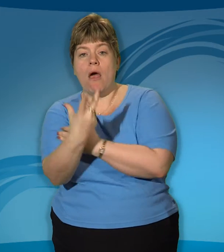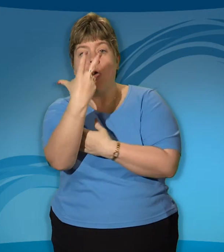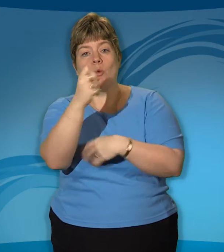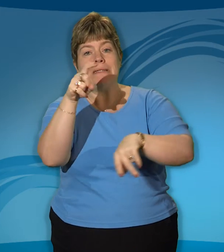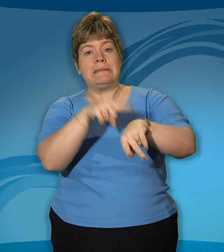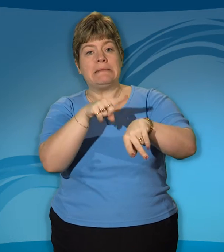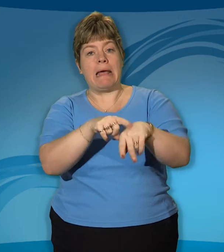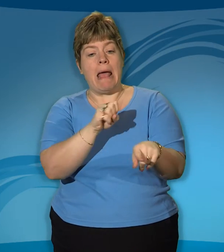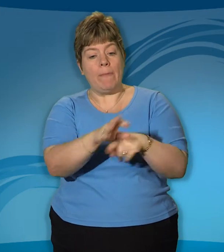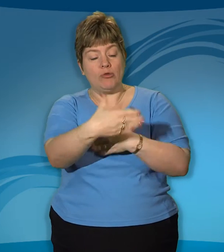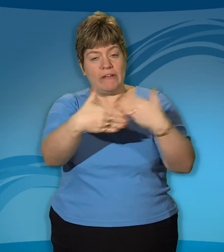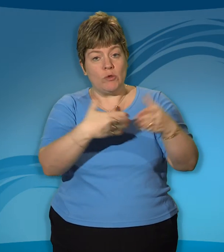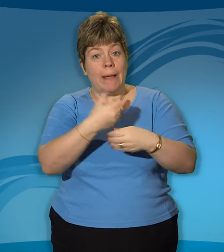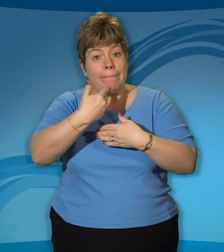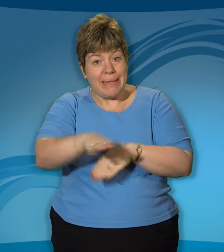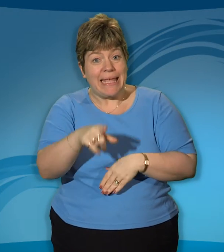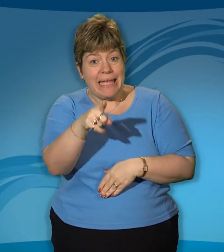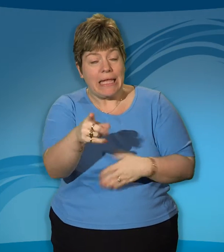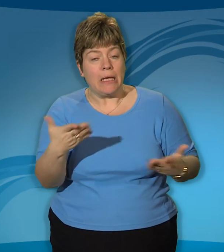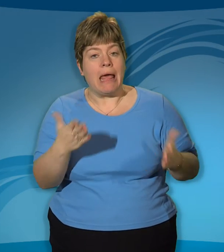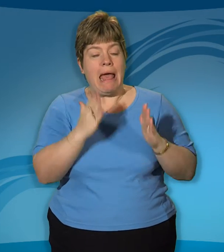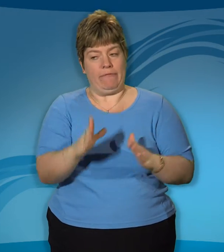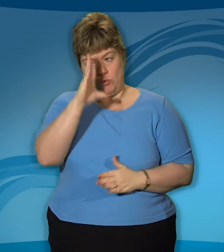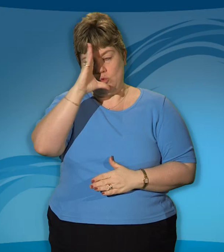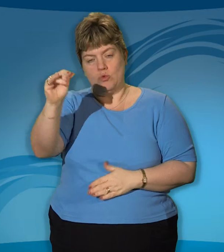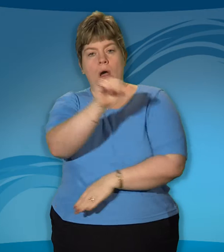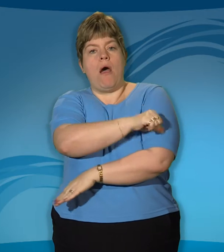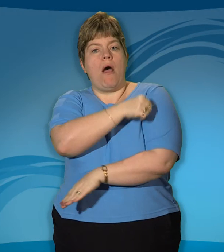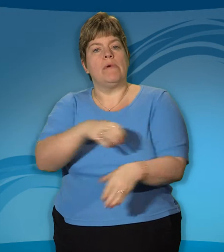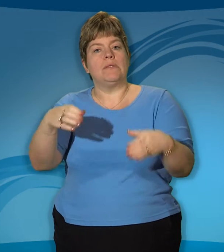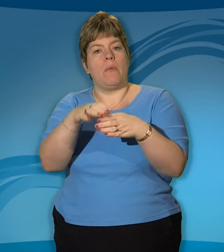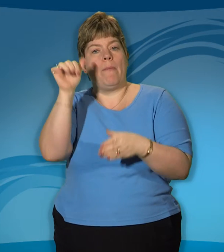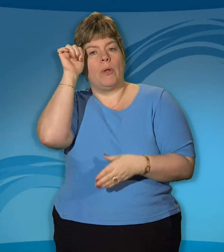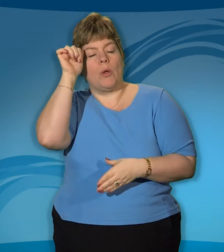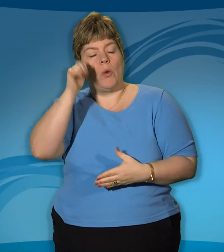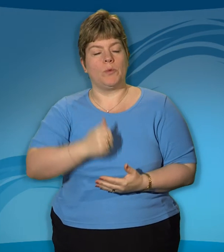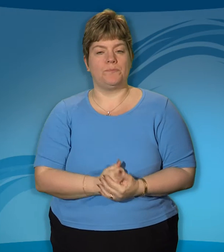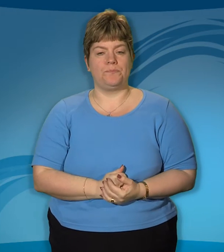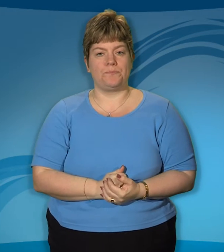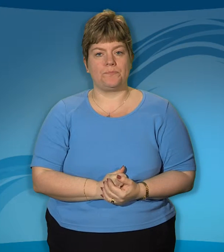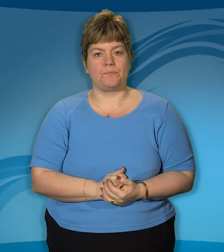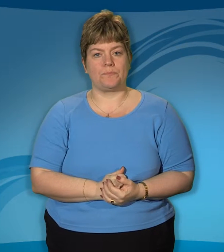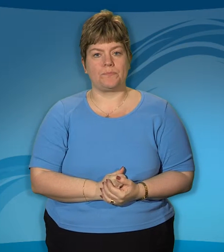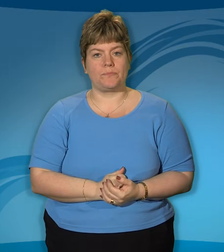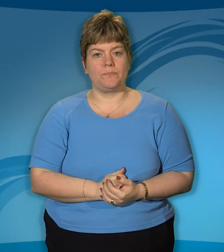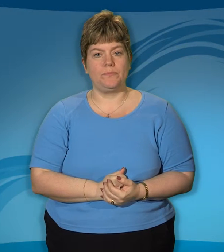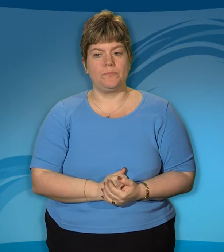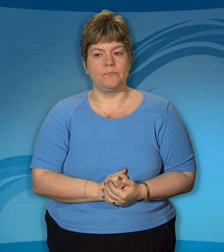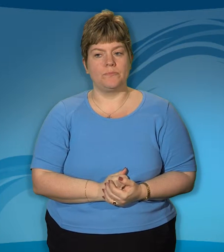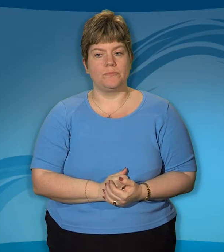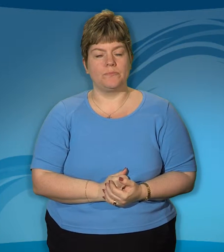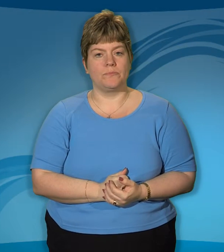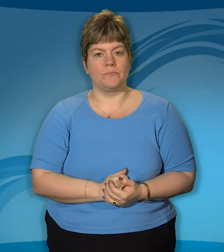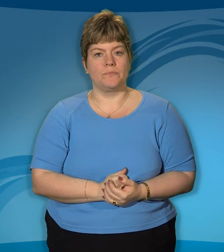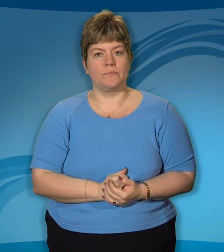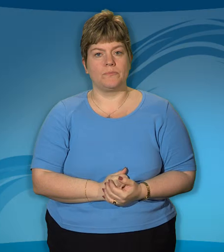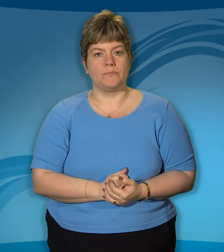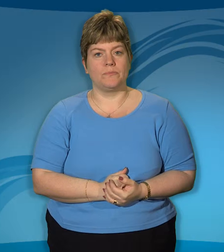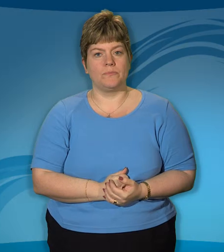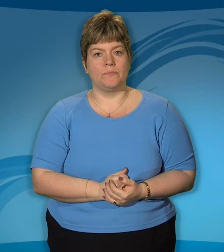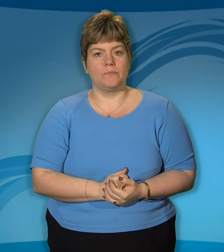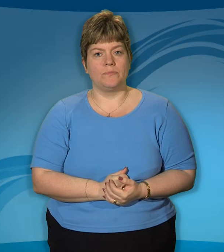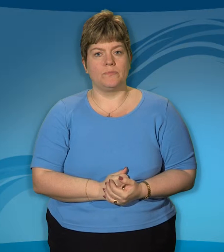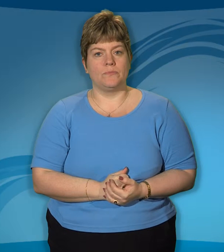or blood components (red cells, plasma, cryoprecipitate or platelets) since 1980?